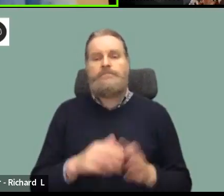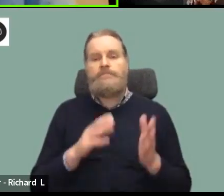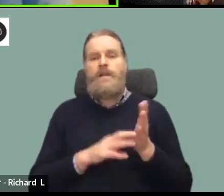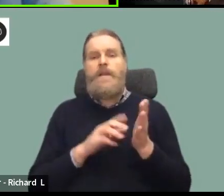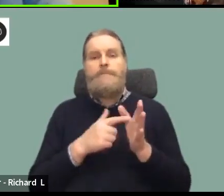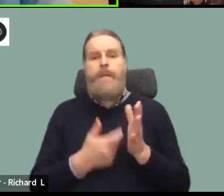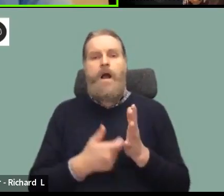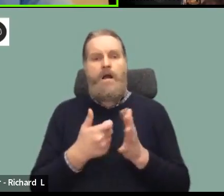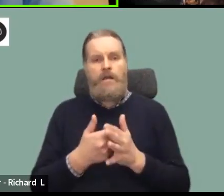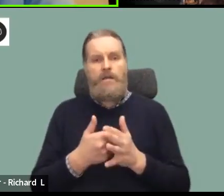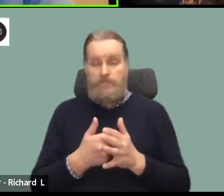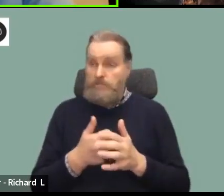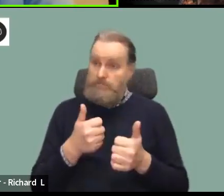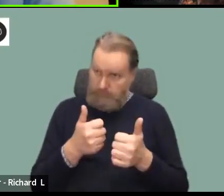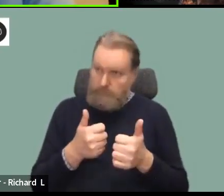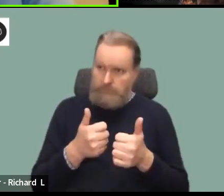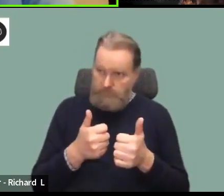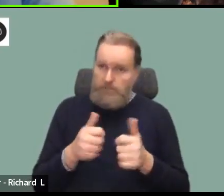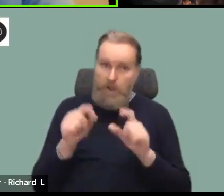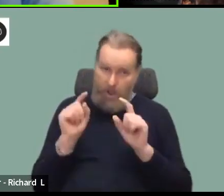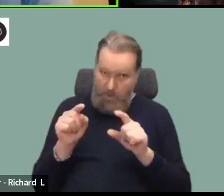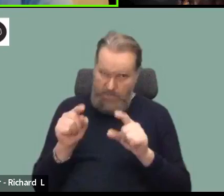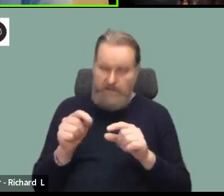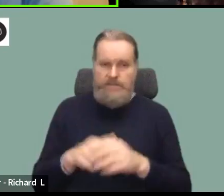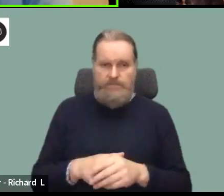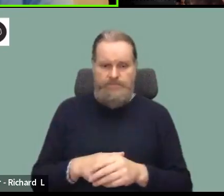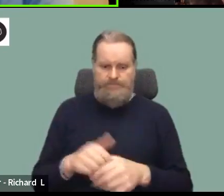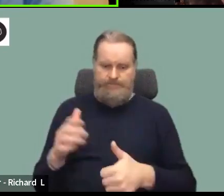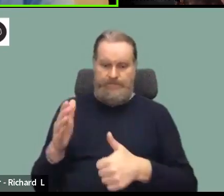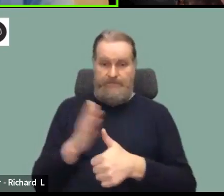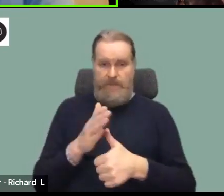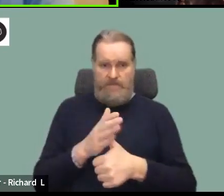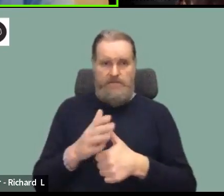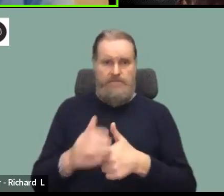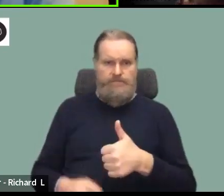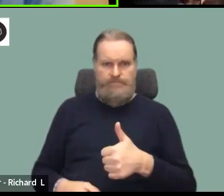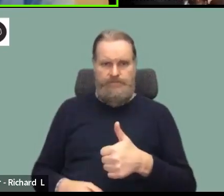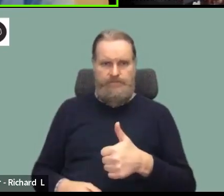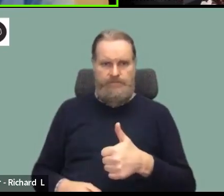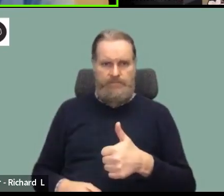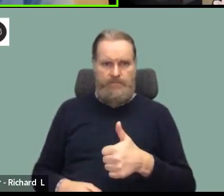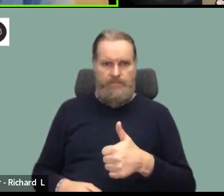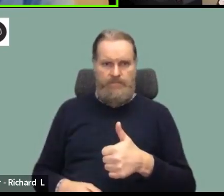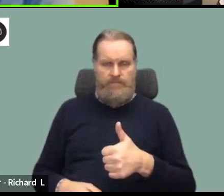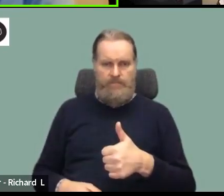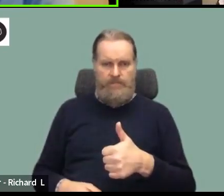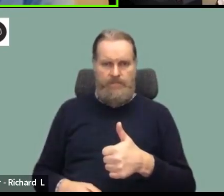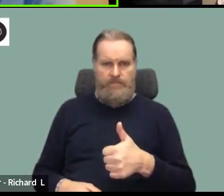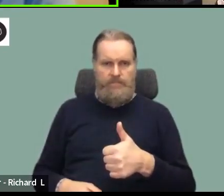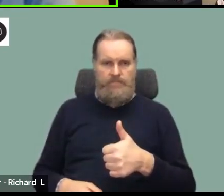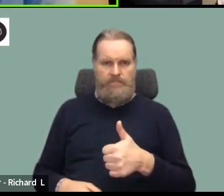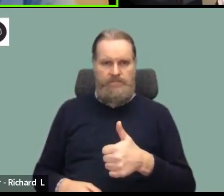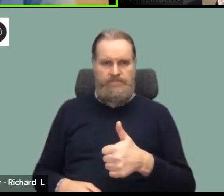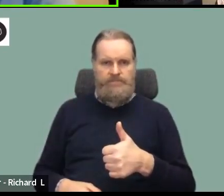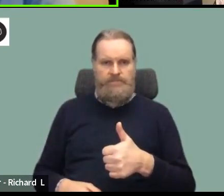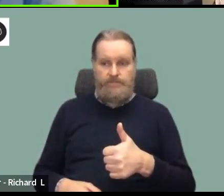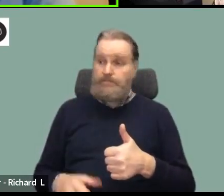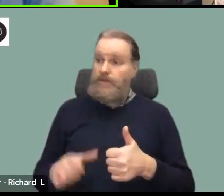there won't be any for levy will so, so yeah just just to comment. nt on on on those so nt on on on those. So first of all, just to be clear that. every